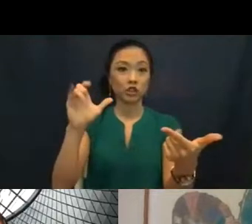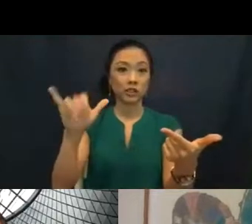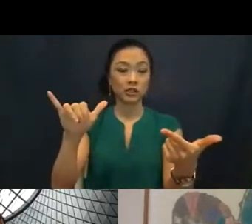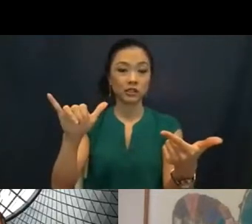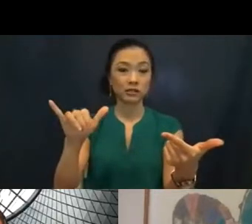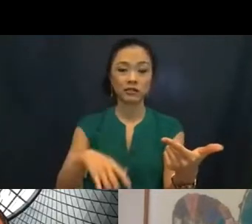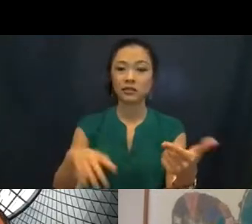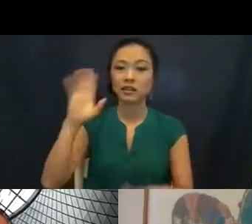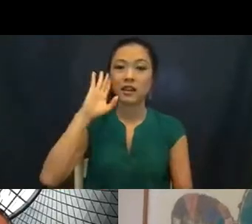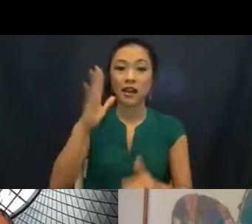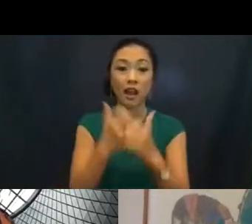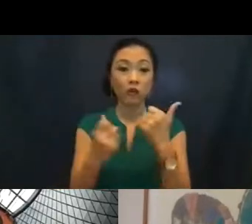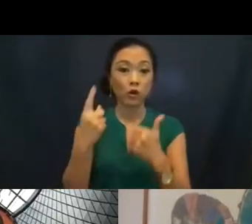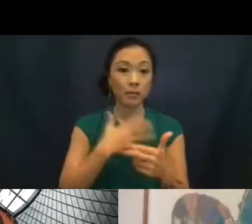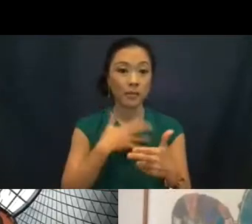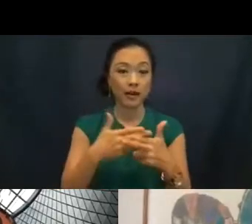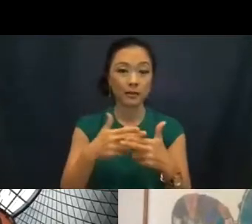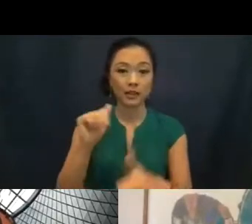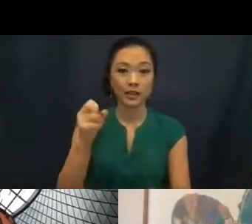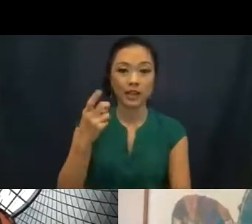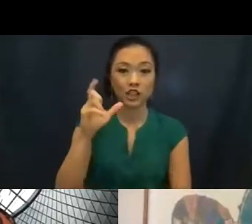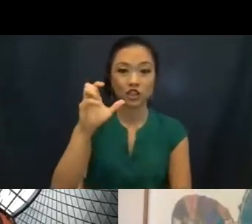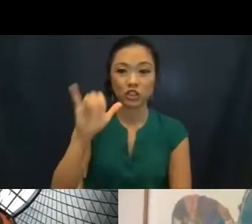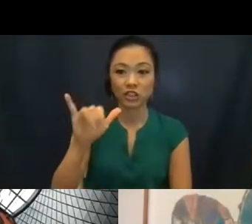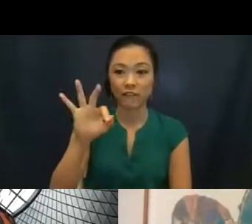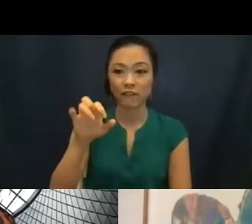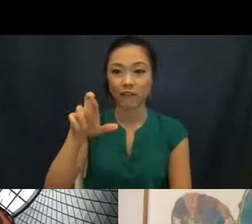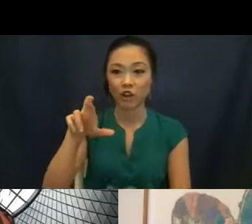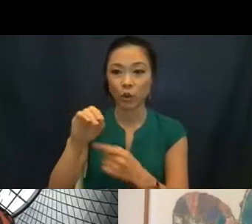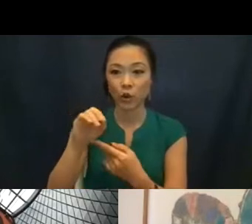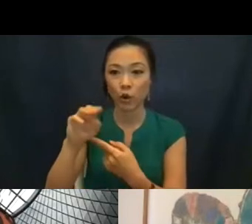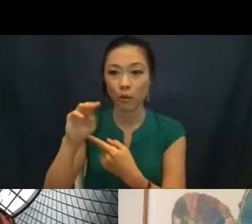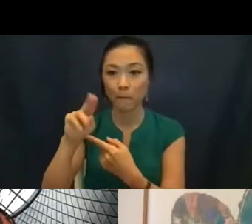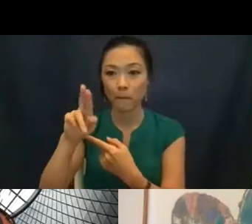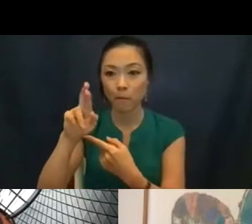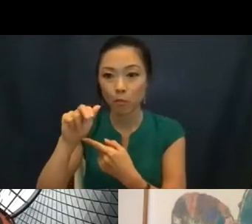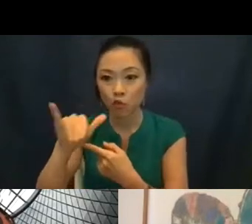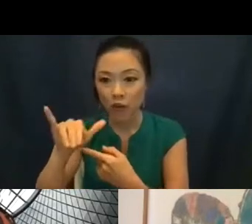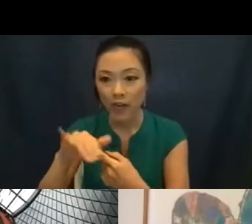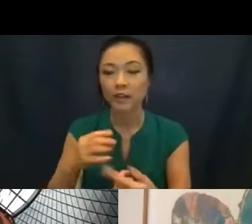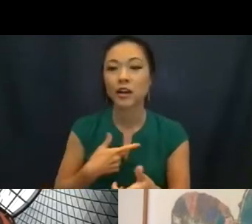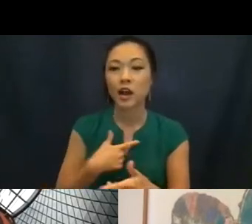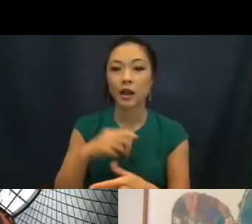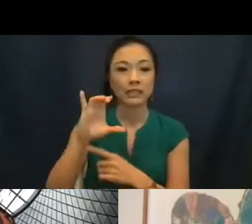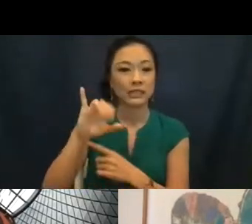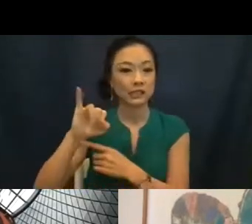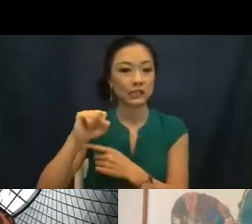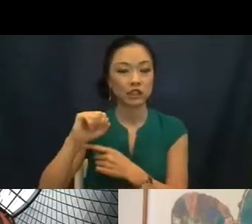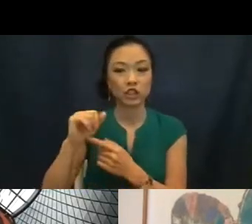My name is Ashley Ferro-Murray. I'm a cis-gendered white woman. My pronounce are she, her. I'm on the